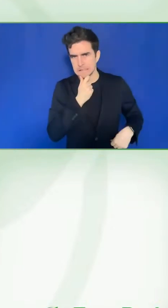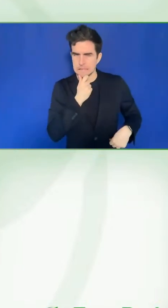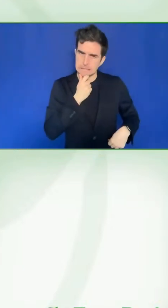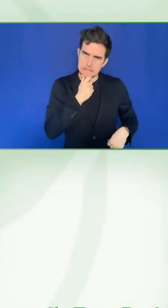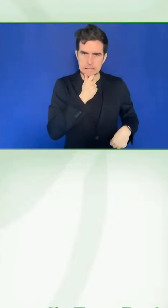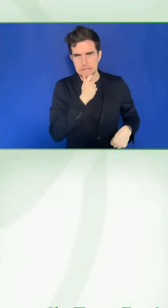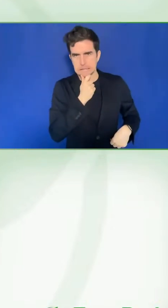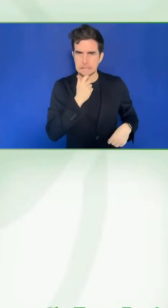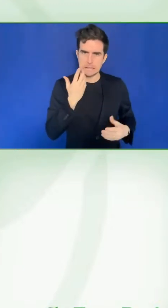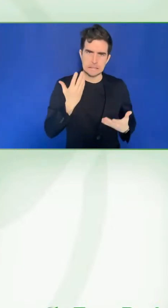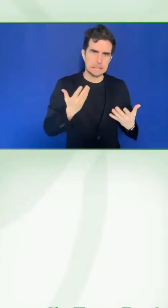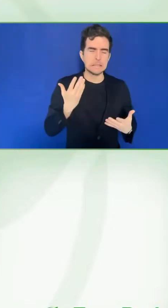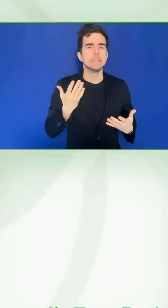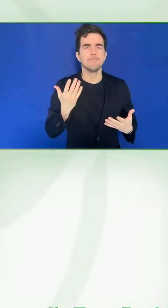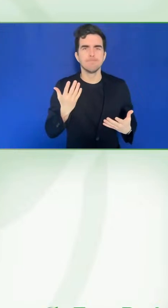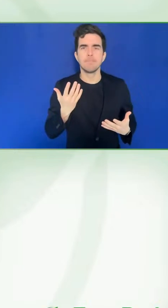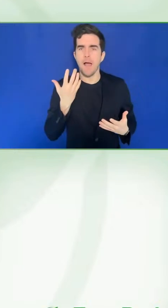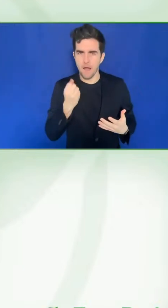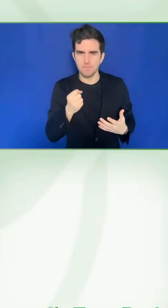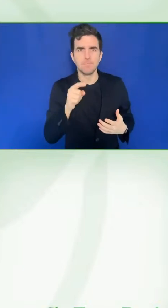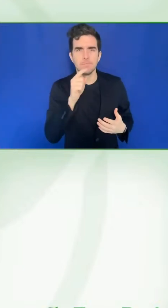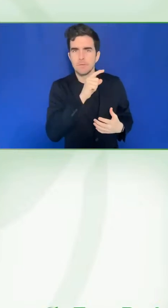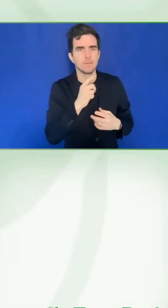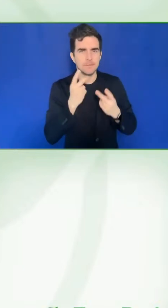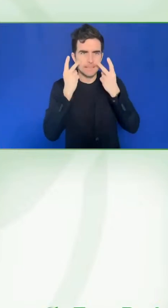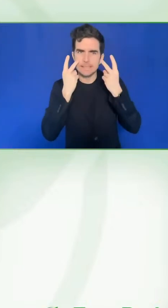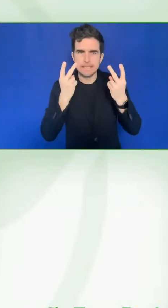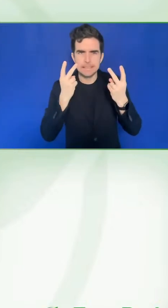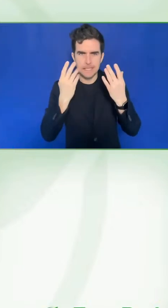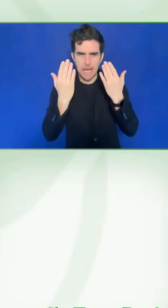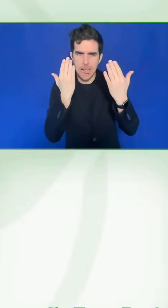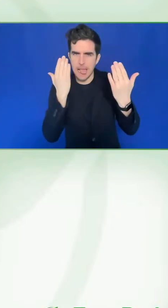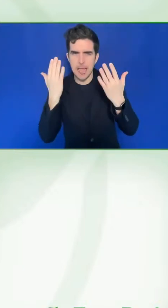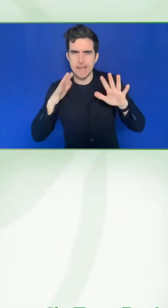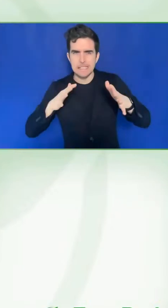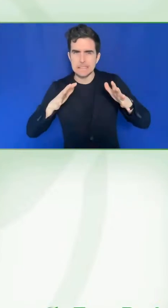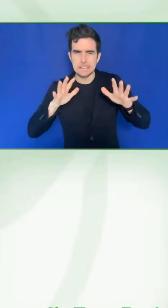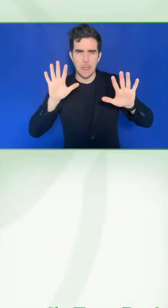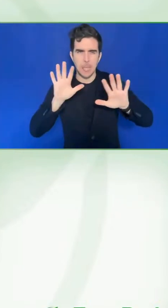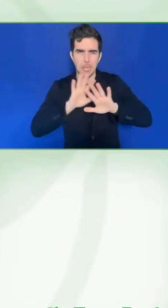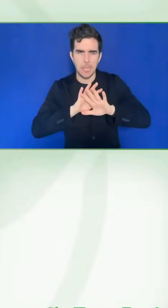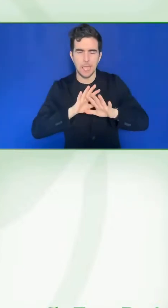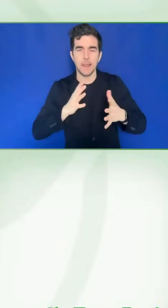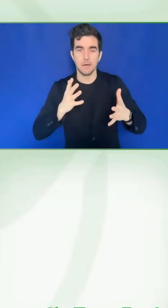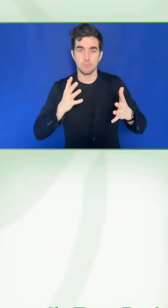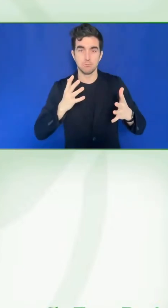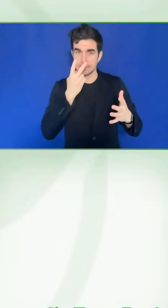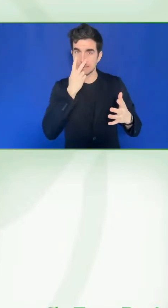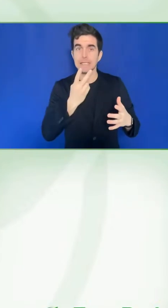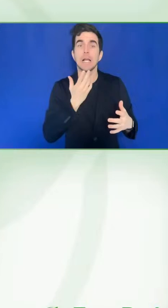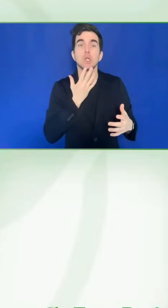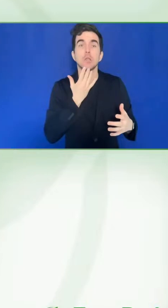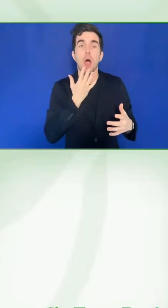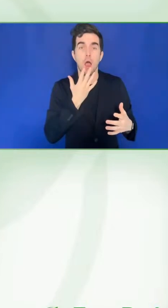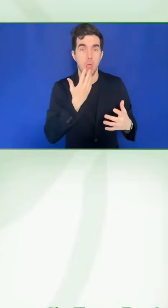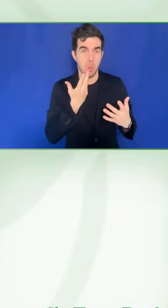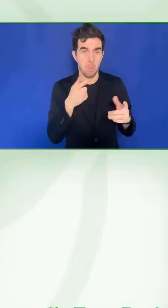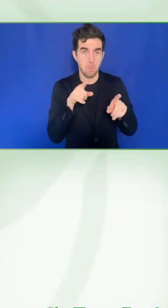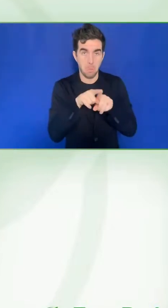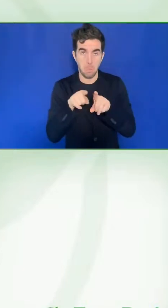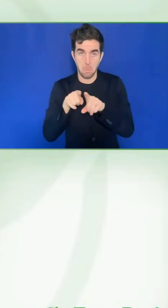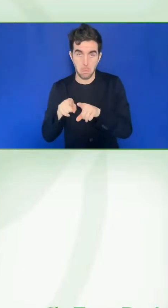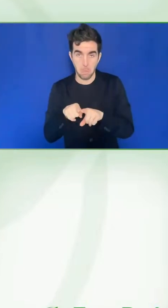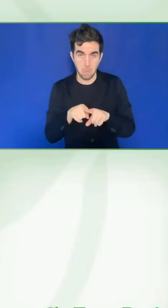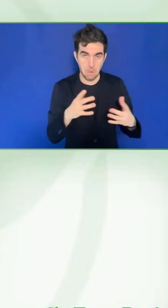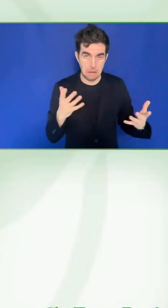I spent two separate occasions in Tokyo where I simply met as many people as I could, and